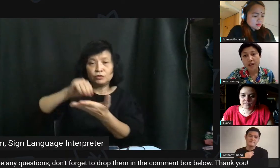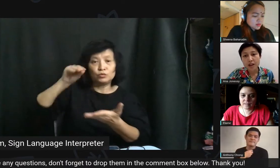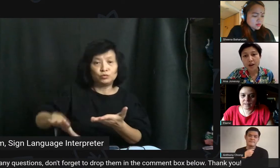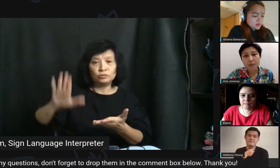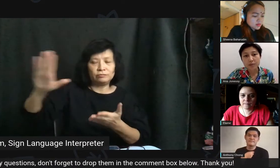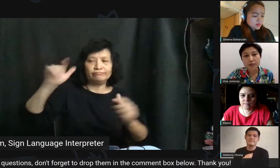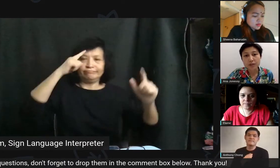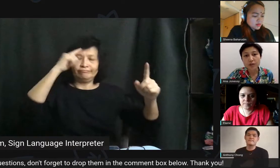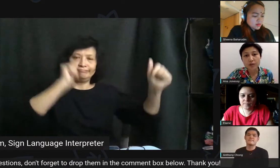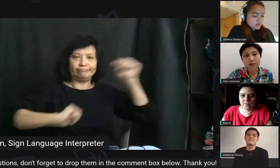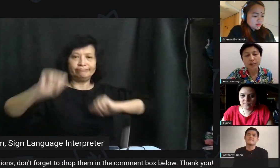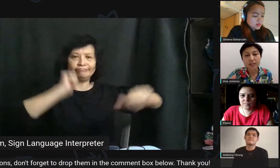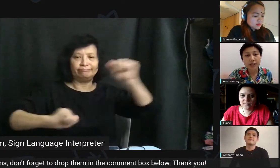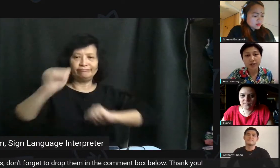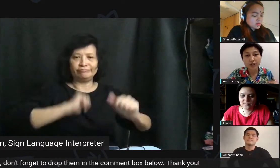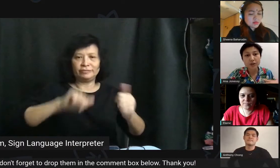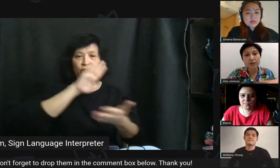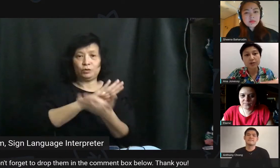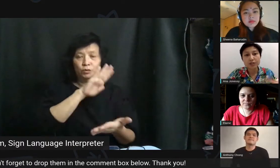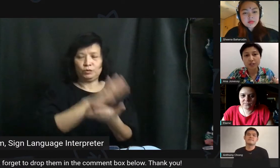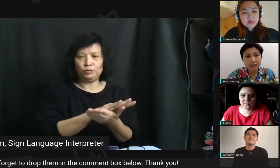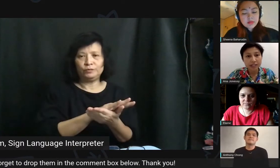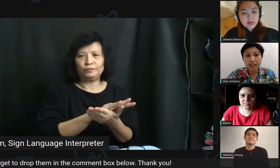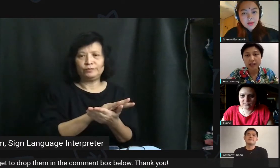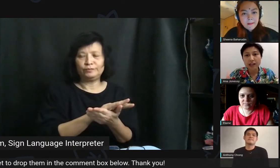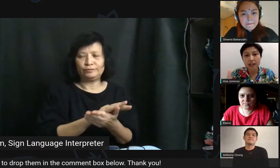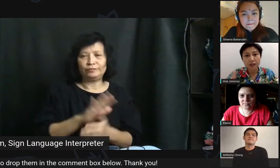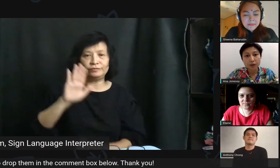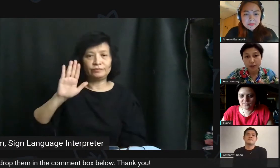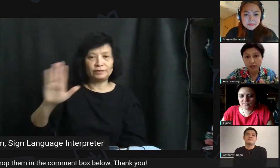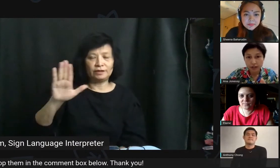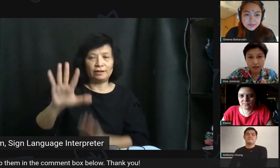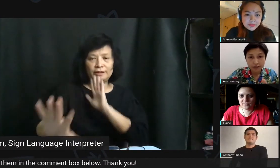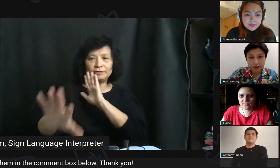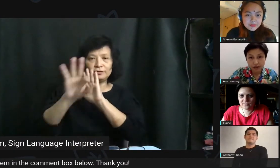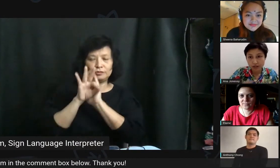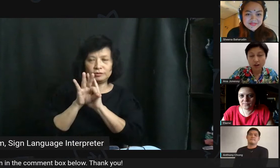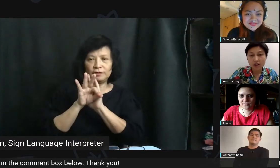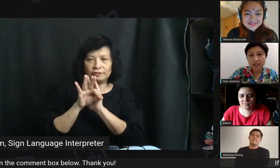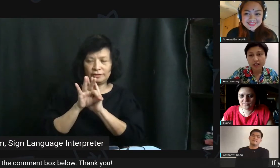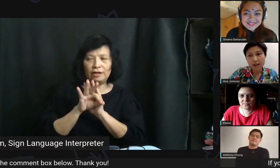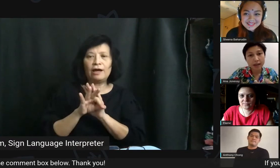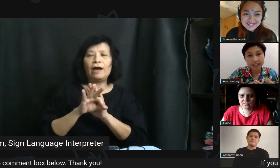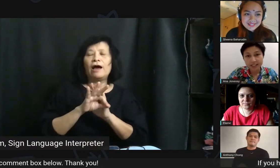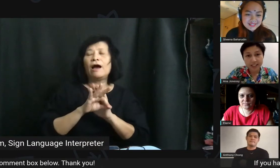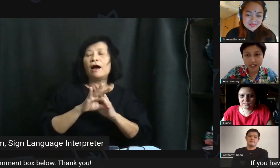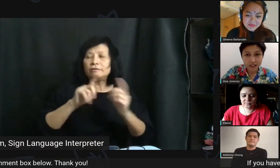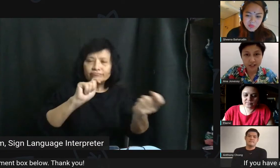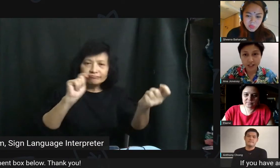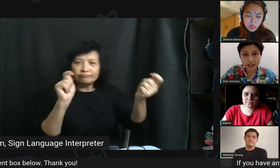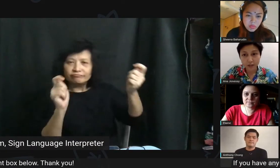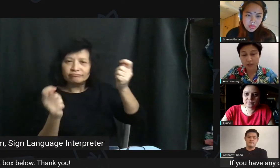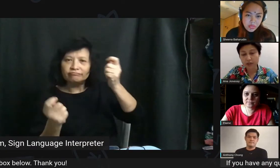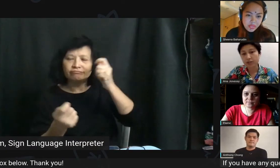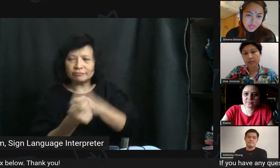So they chose translated and choreographed the songs. I didn't actually interpreted